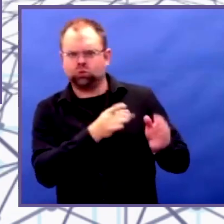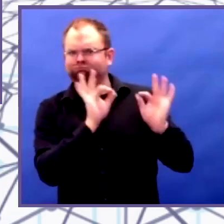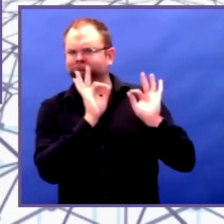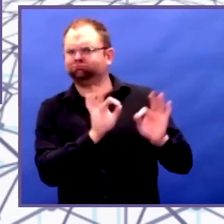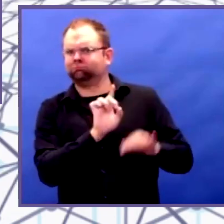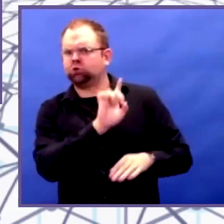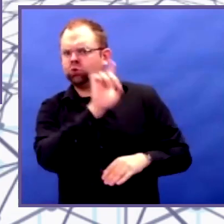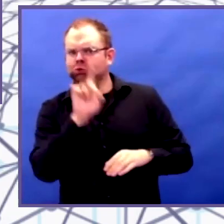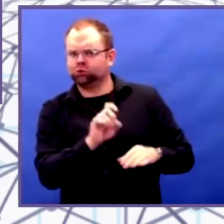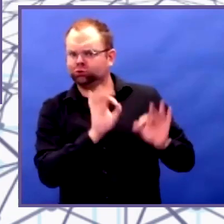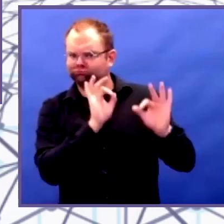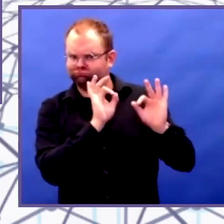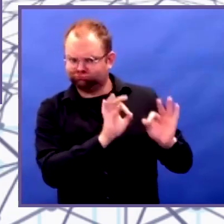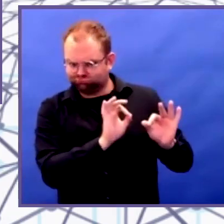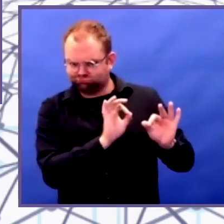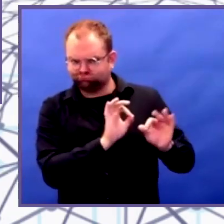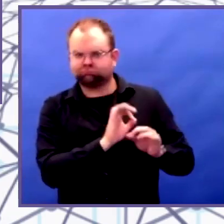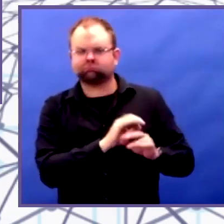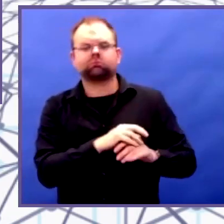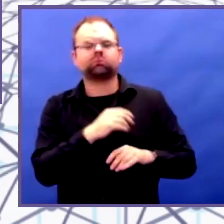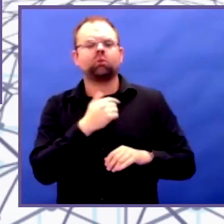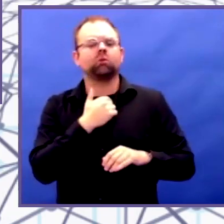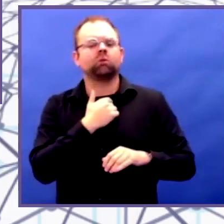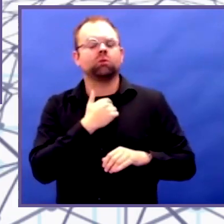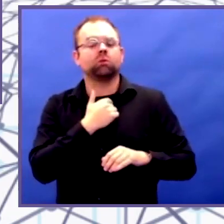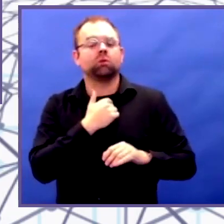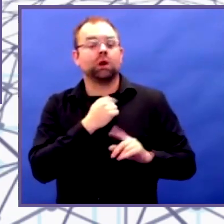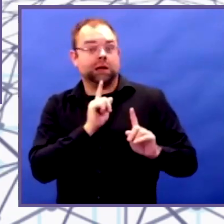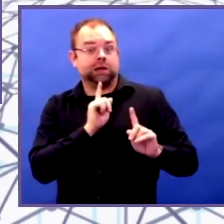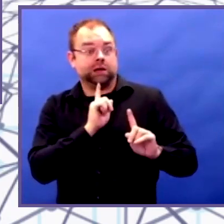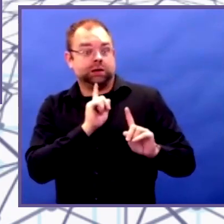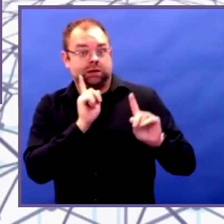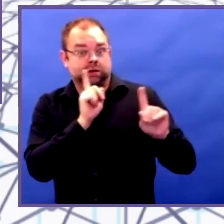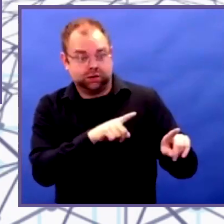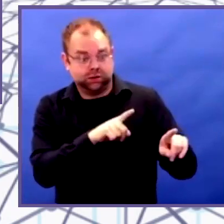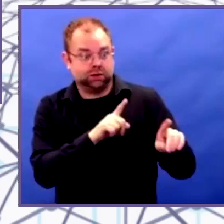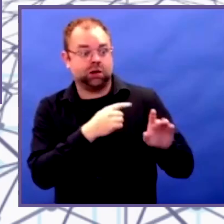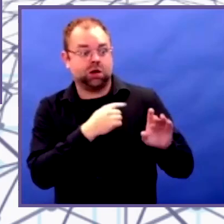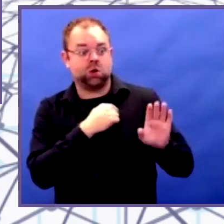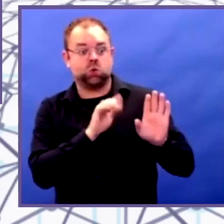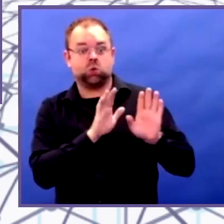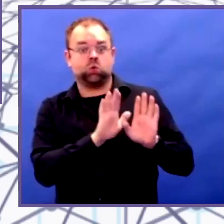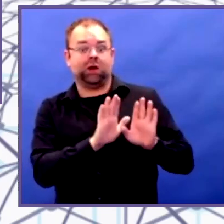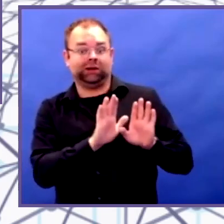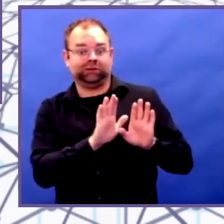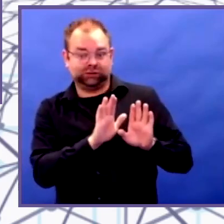kind appreciation to the Global Disability Innovation Hub for giving Sierra Leone this